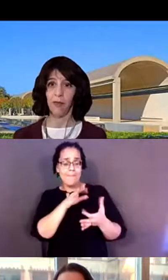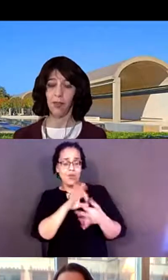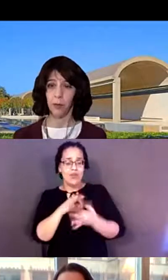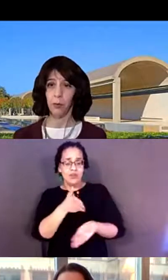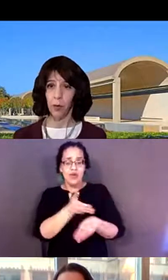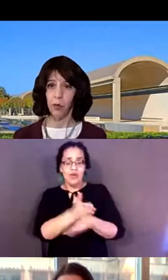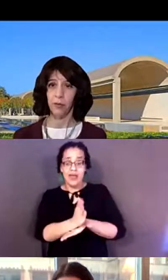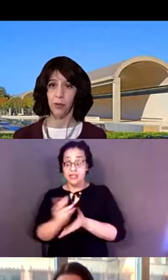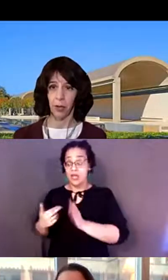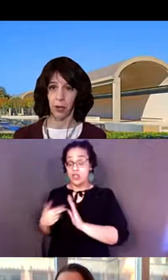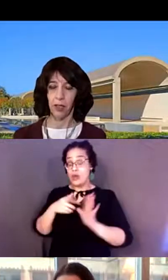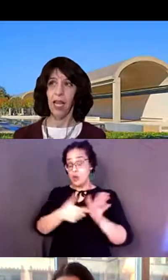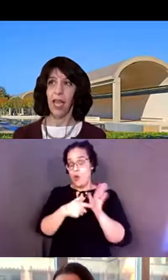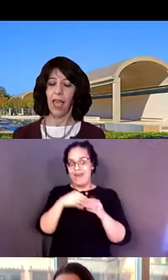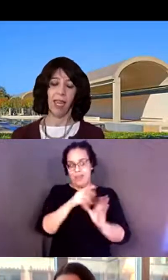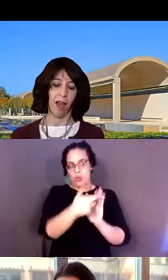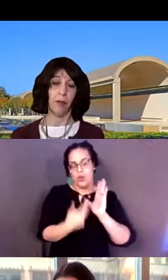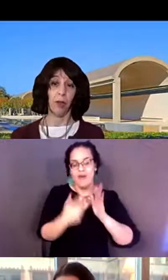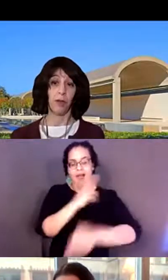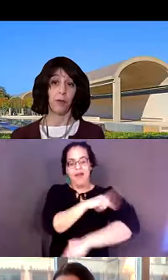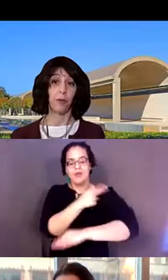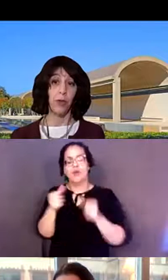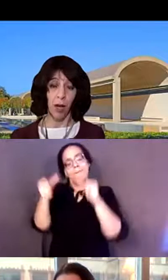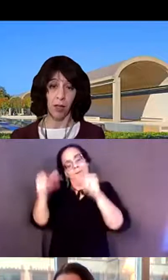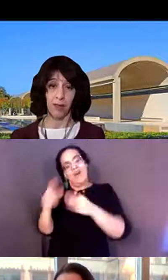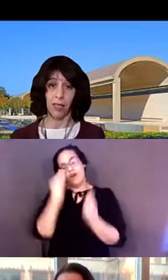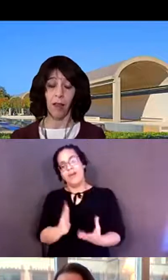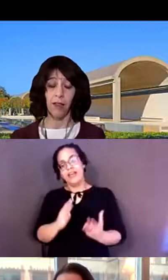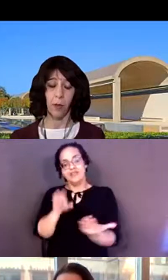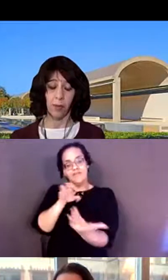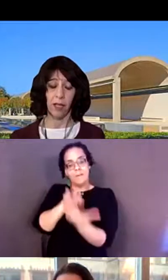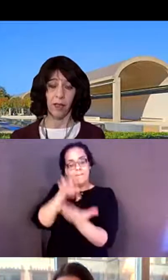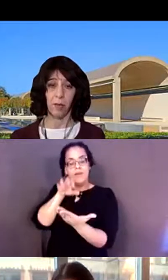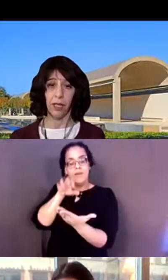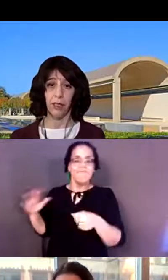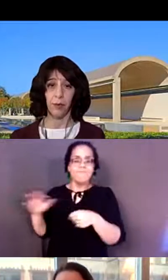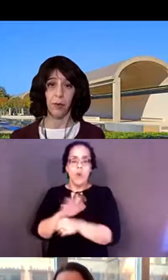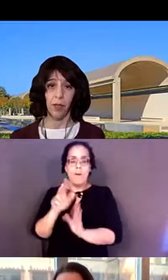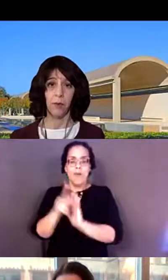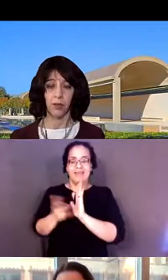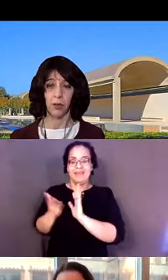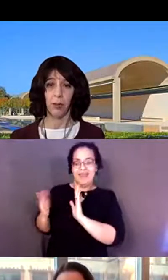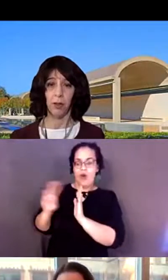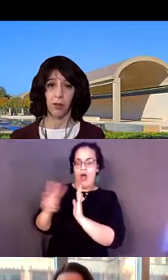to post information and they have to put their full policy on their website